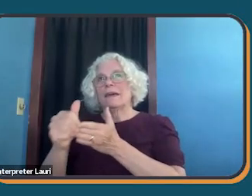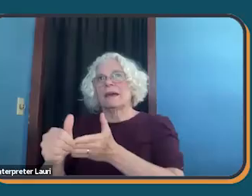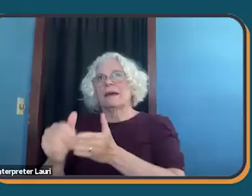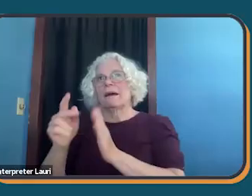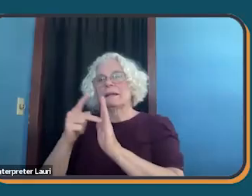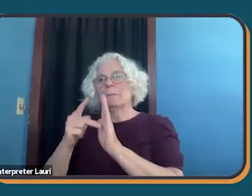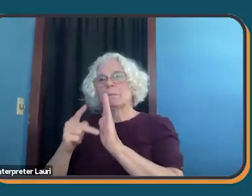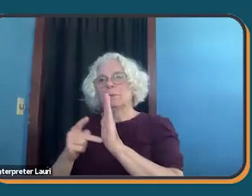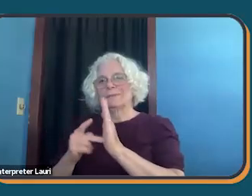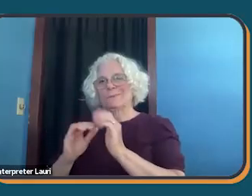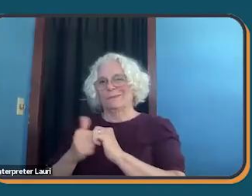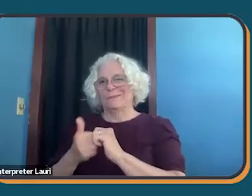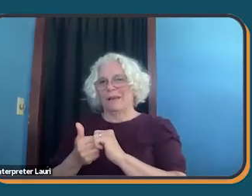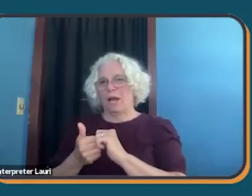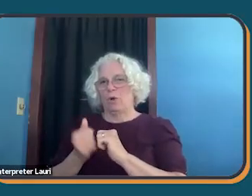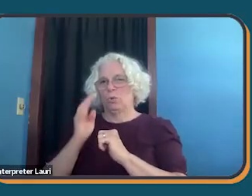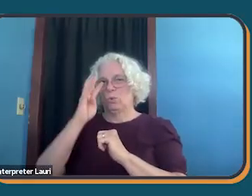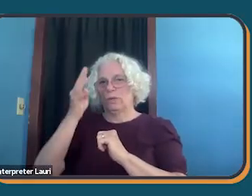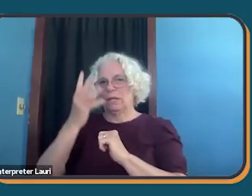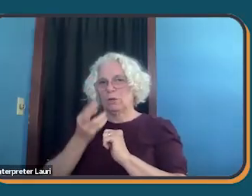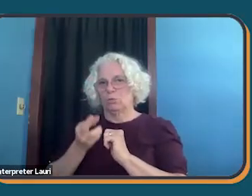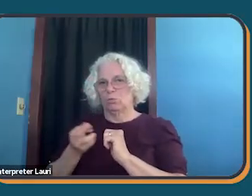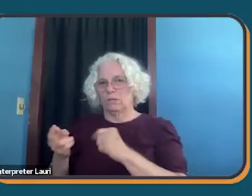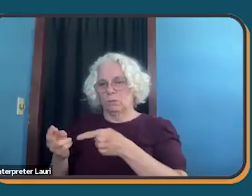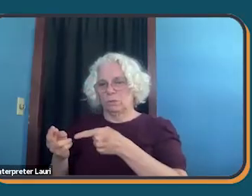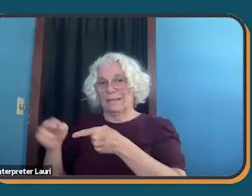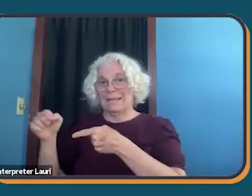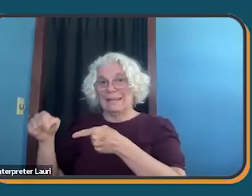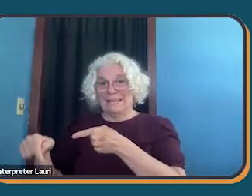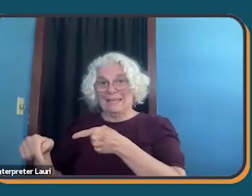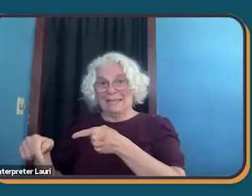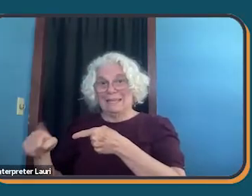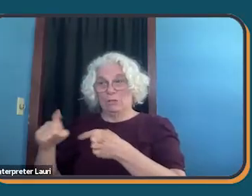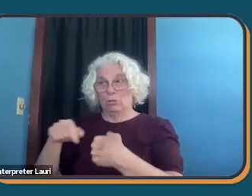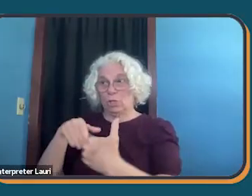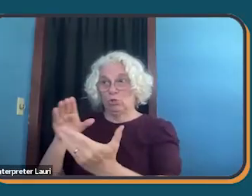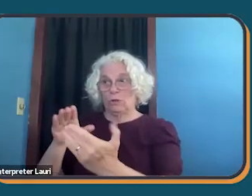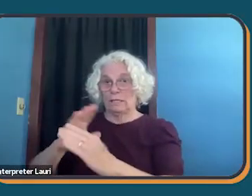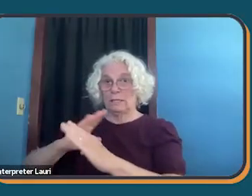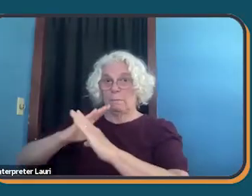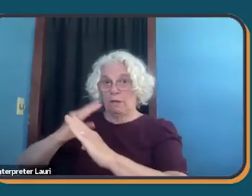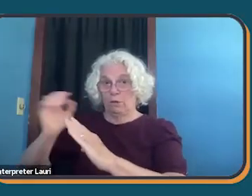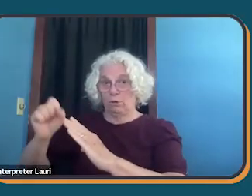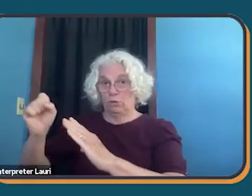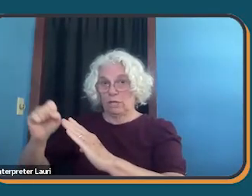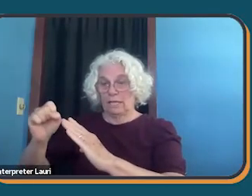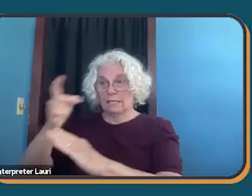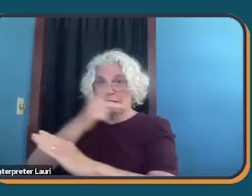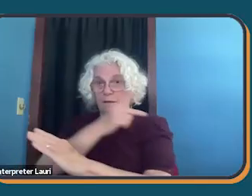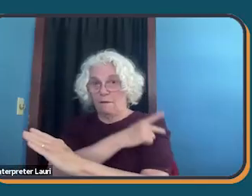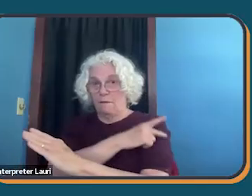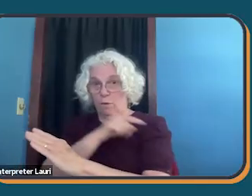behind how these resources were designed. So, we wanted to make sure that they addressed not only patient barriers, but also barriers for practitioners.